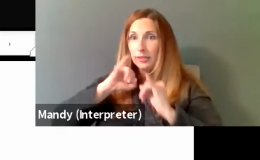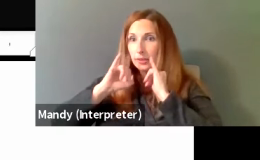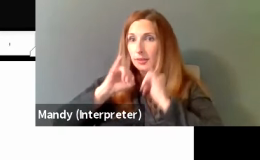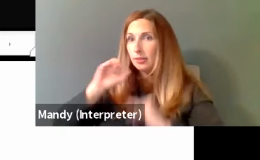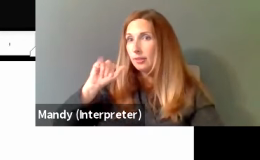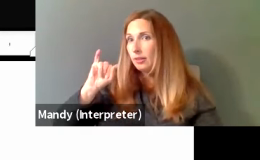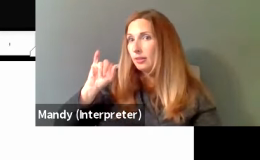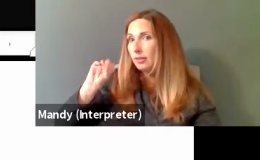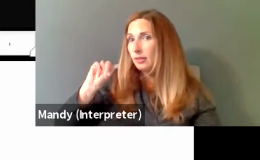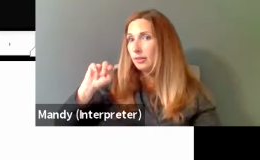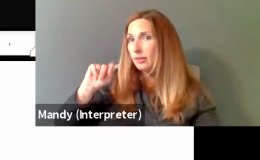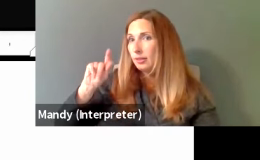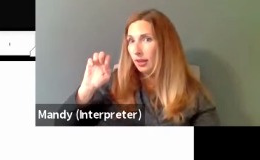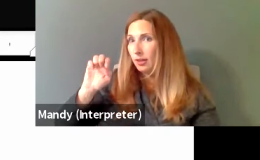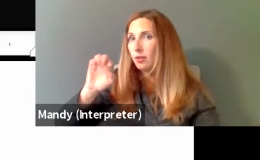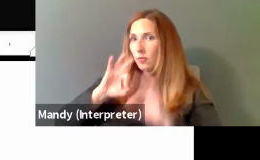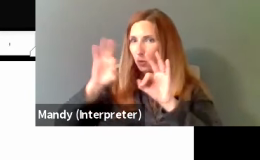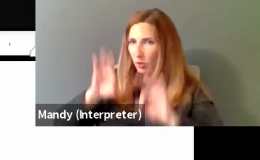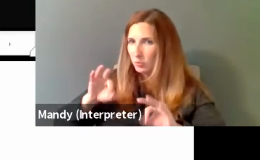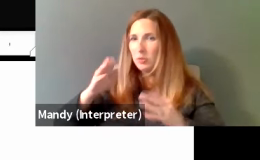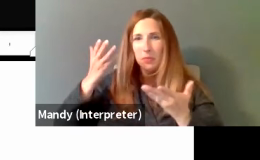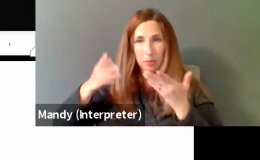in at least Spanish, possibly some other languages.